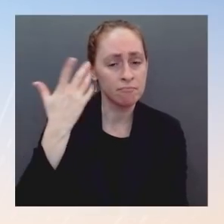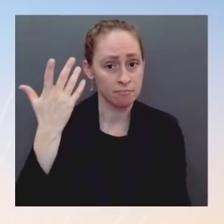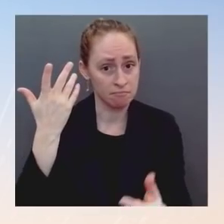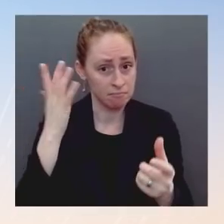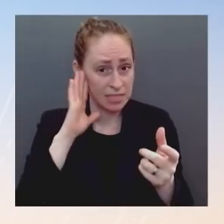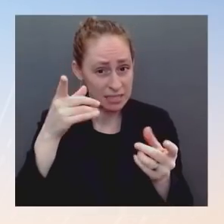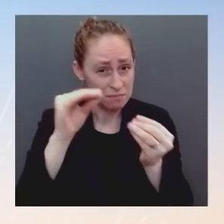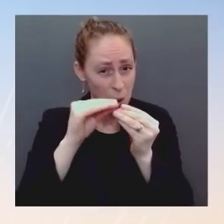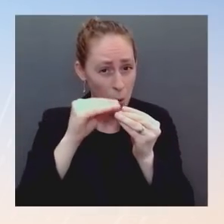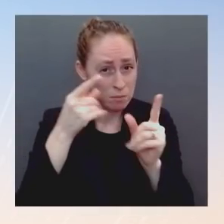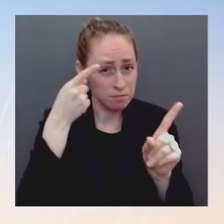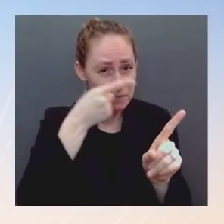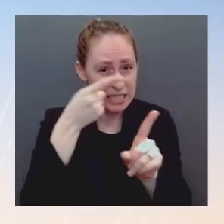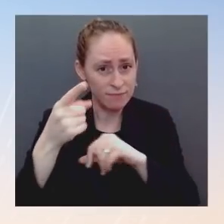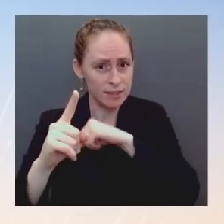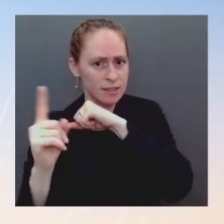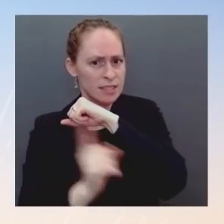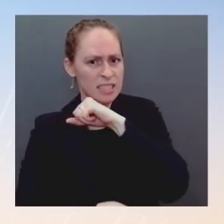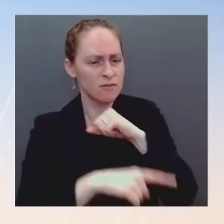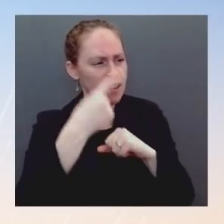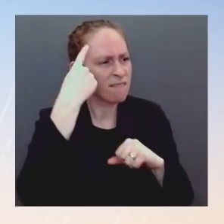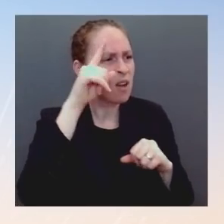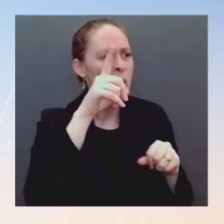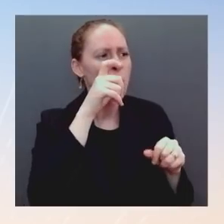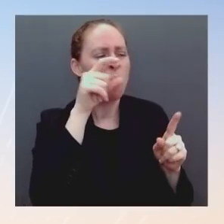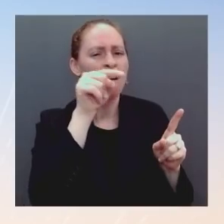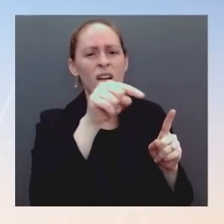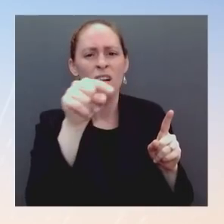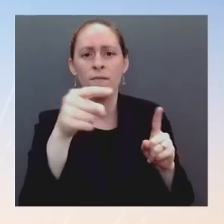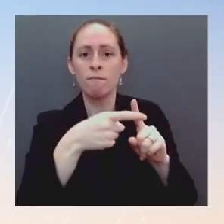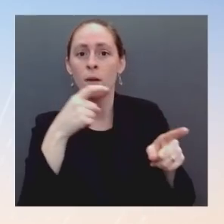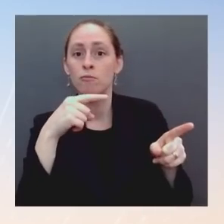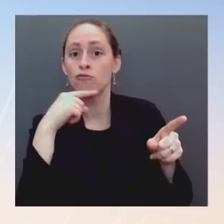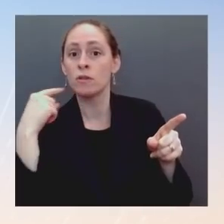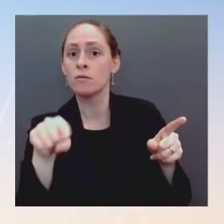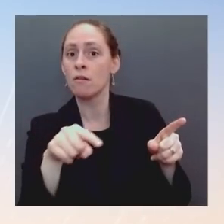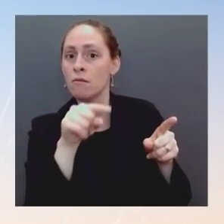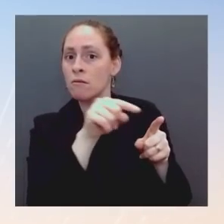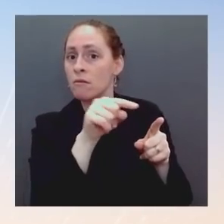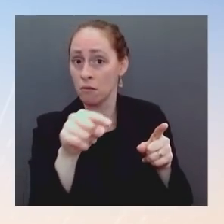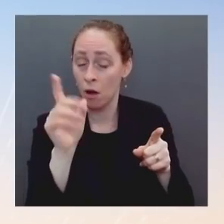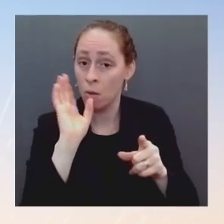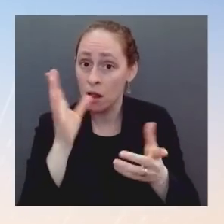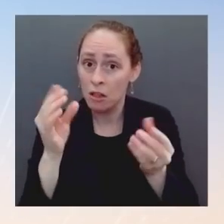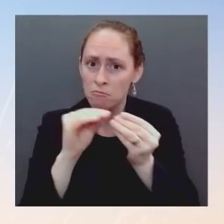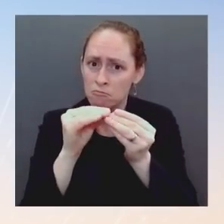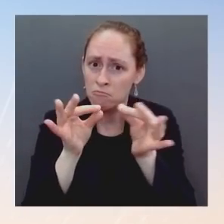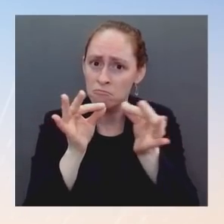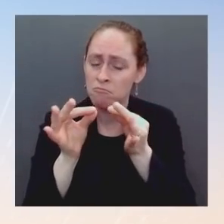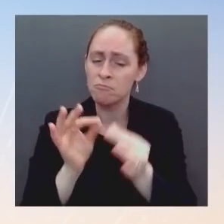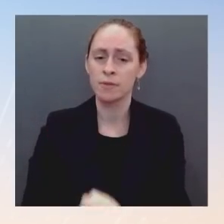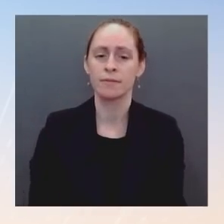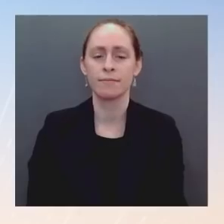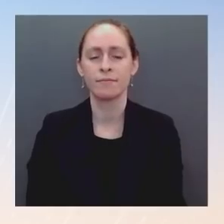about that over the weekend. That has been, as it was back in 2014 -- as I think you probably remember --